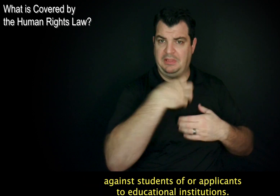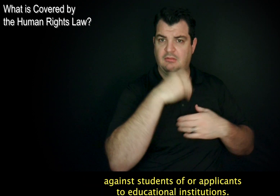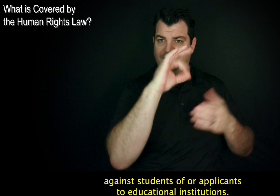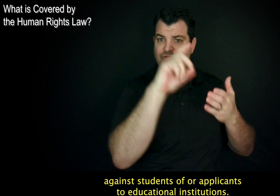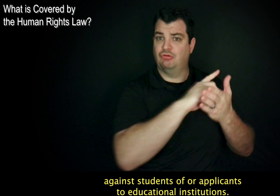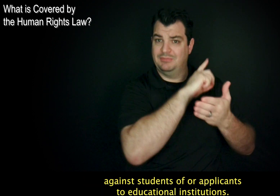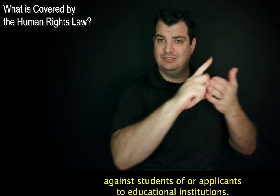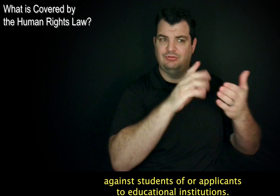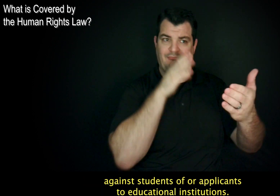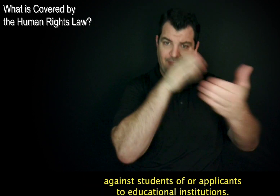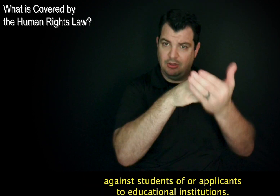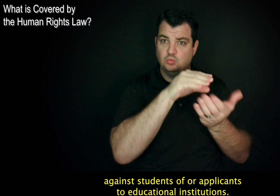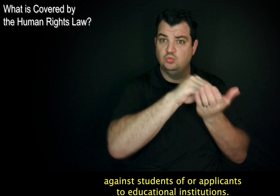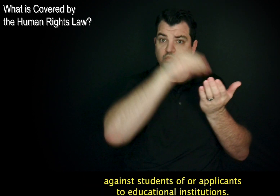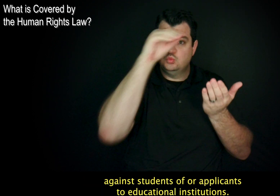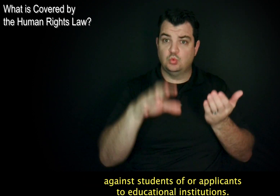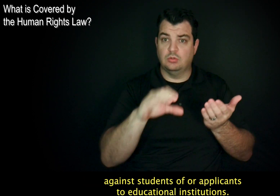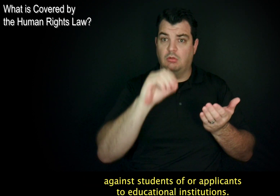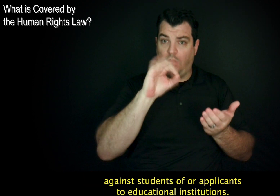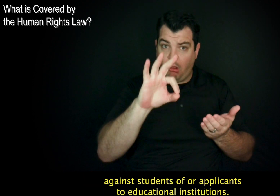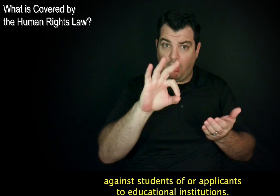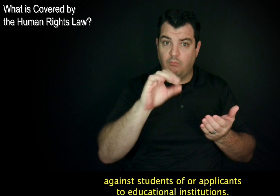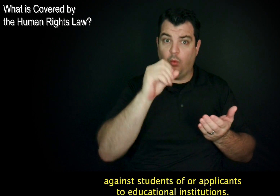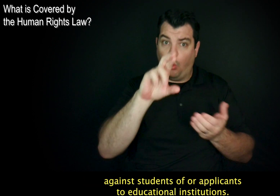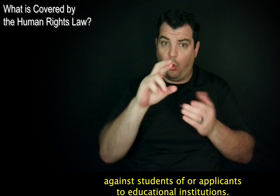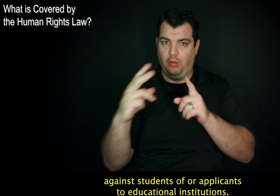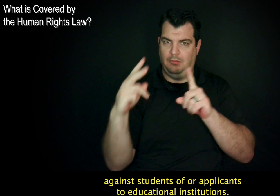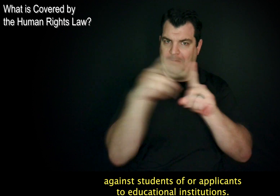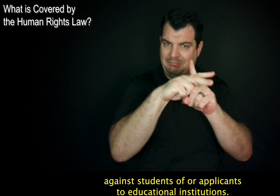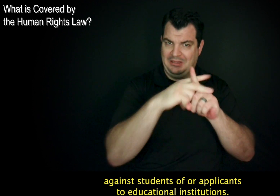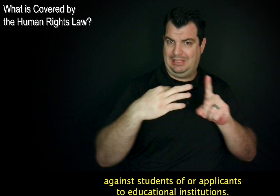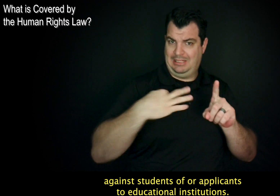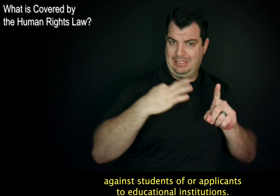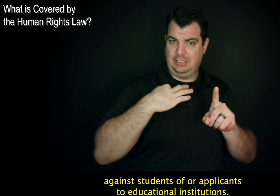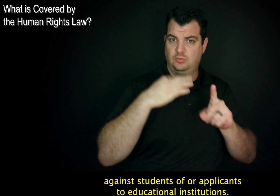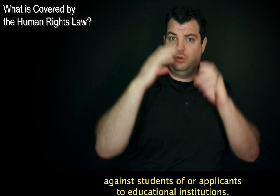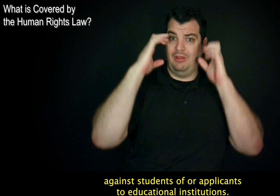against students of or applicants to educational institutions.